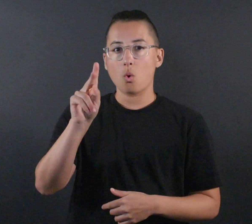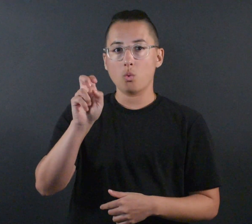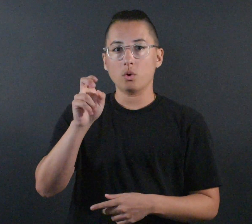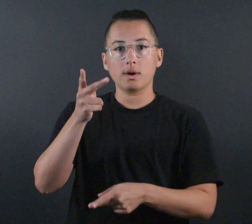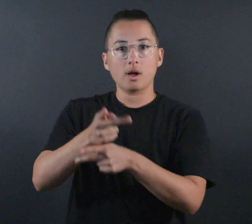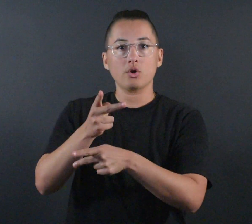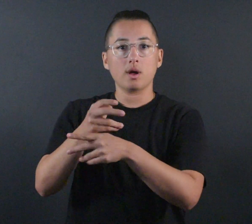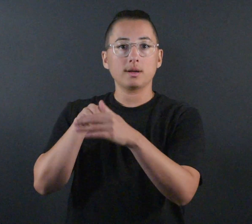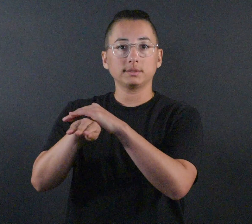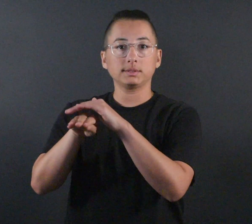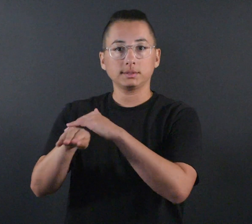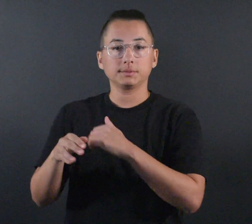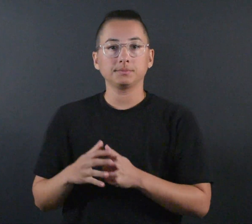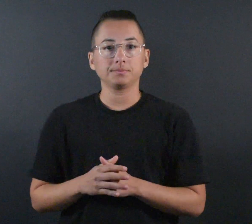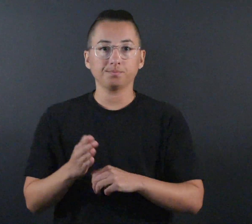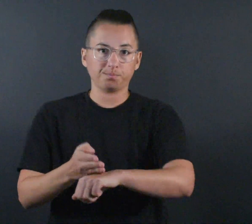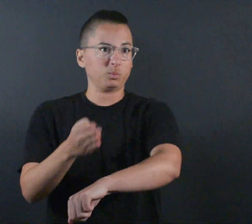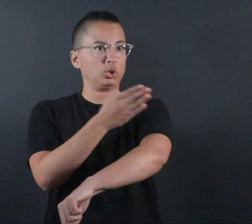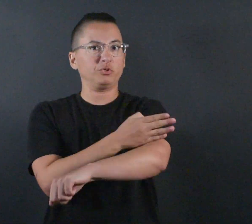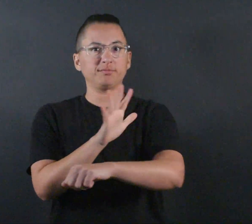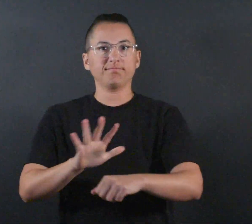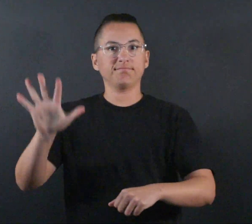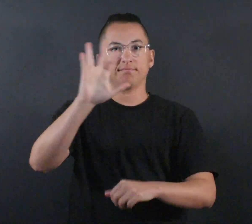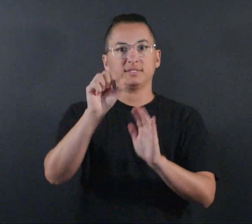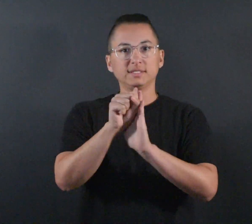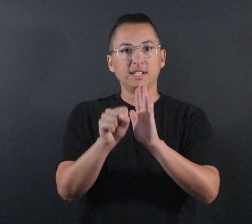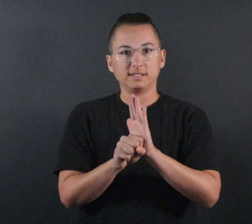Stroke care access improved across state